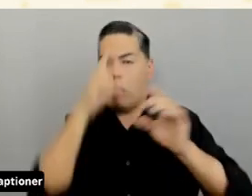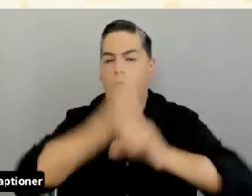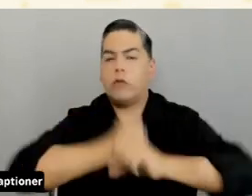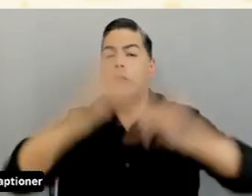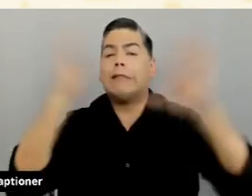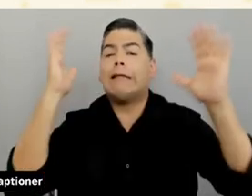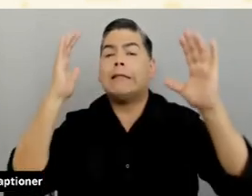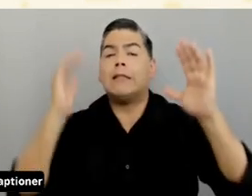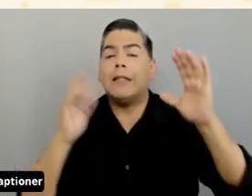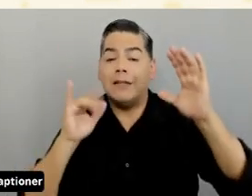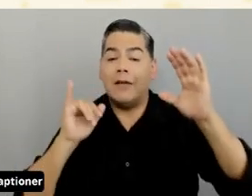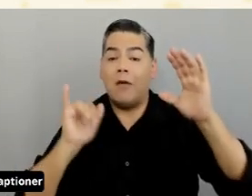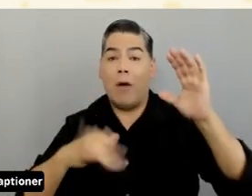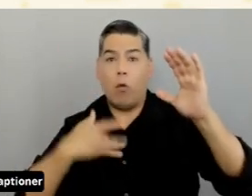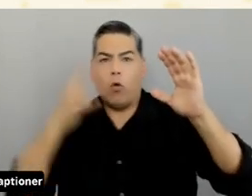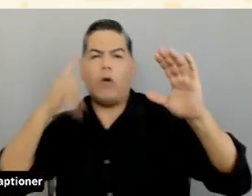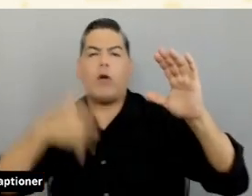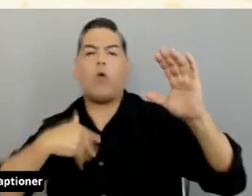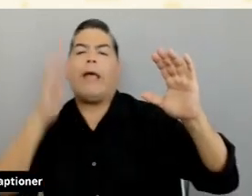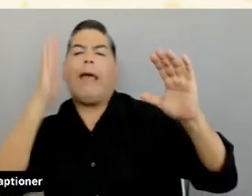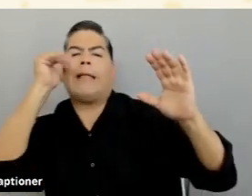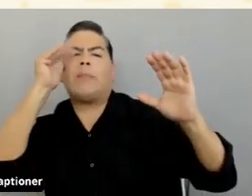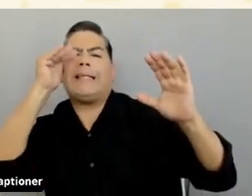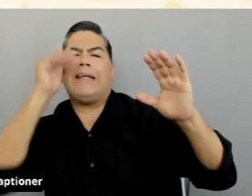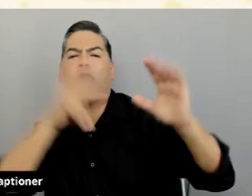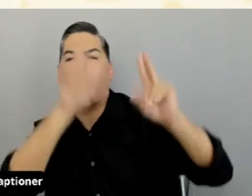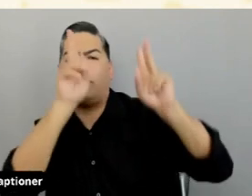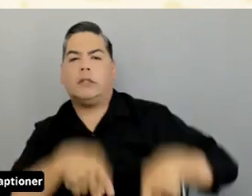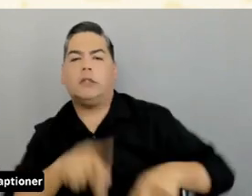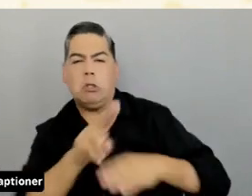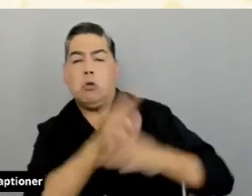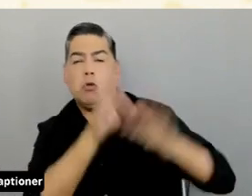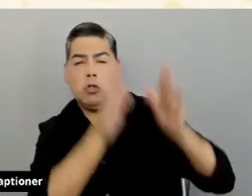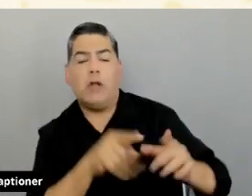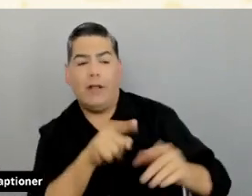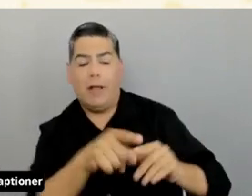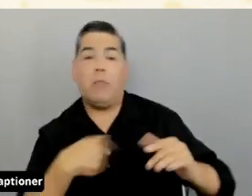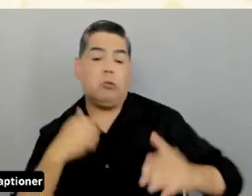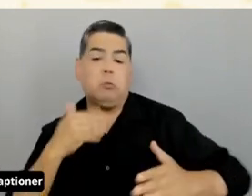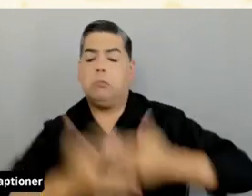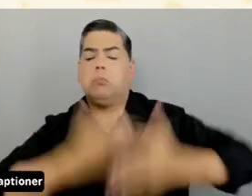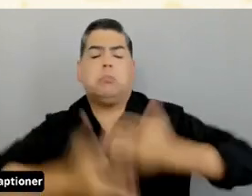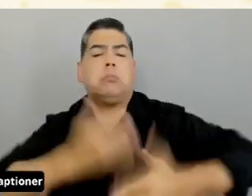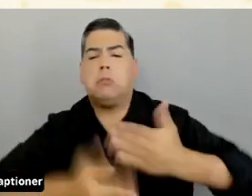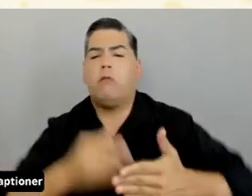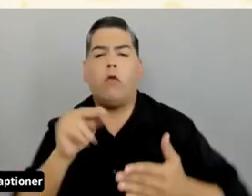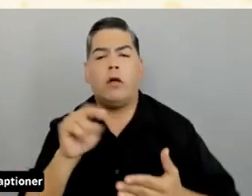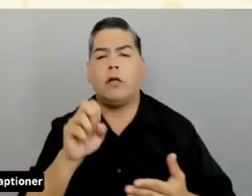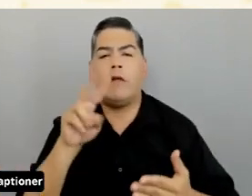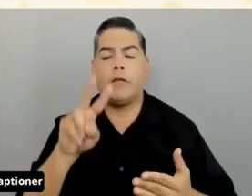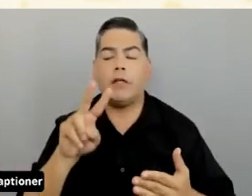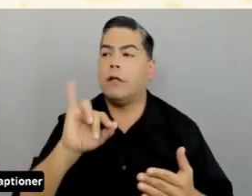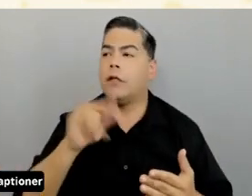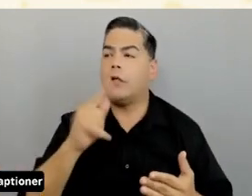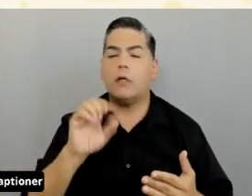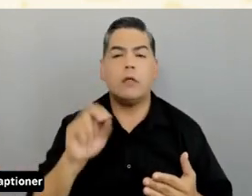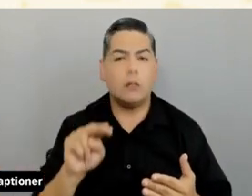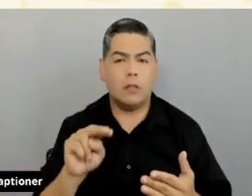we are expecting from our user in terms of navigation with or in regards with this visualization.